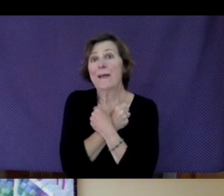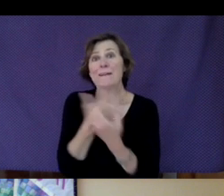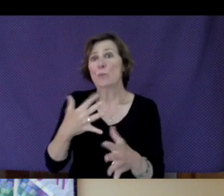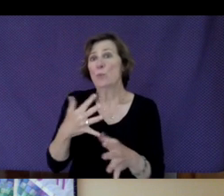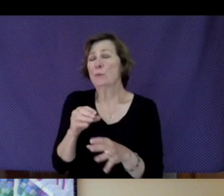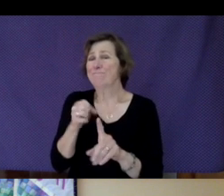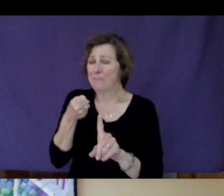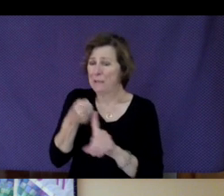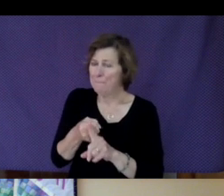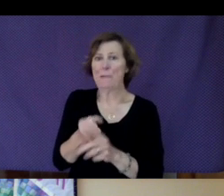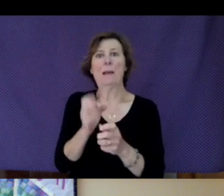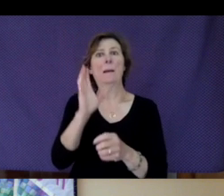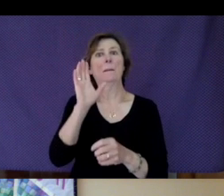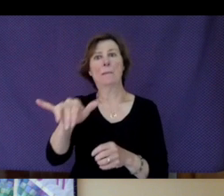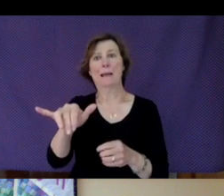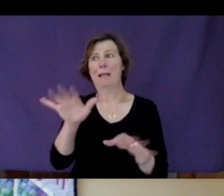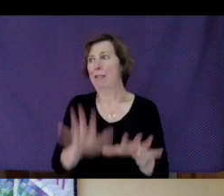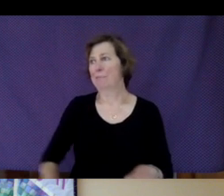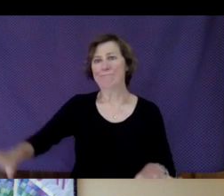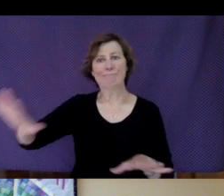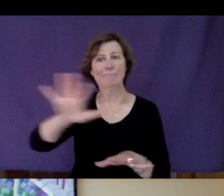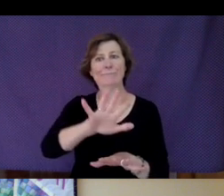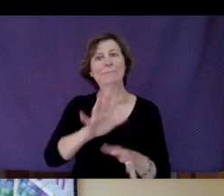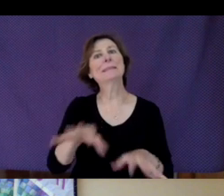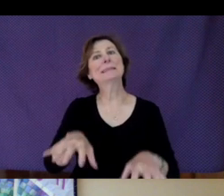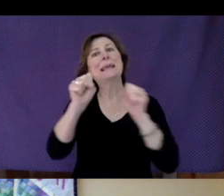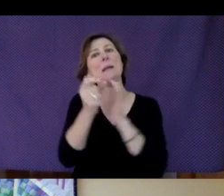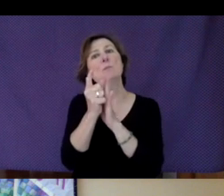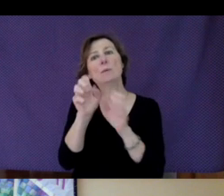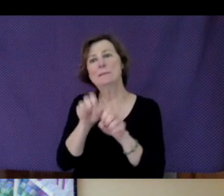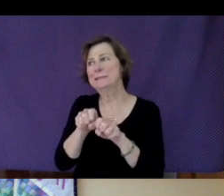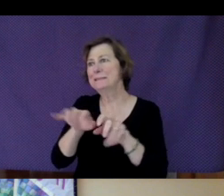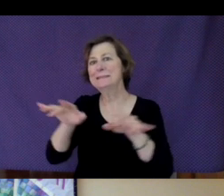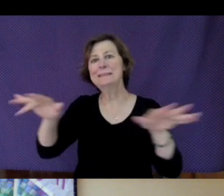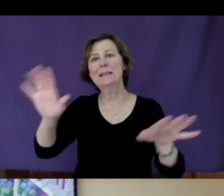Let's take a moment to send our blessings to those who are struggling